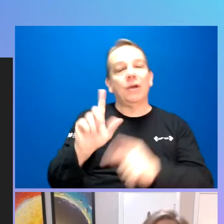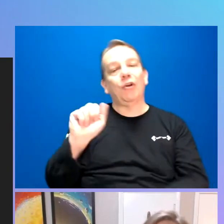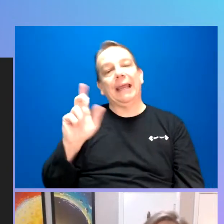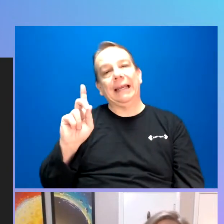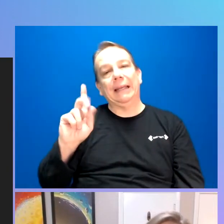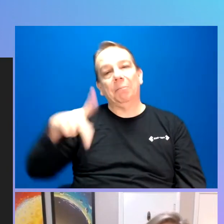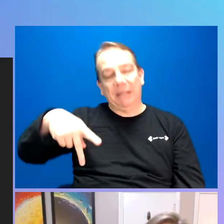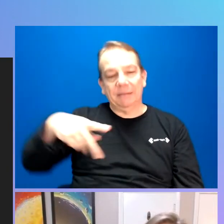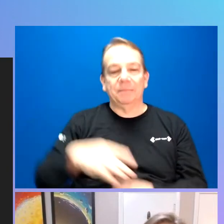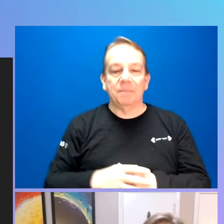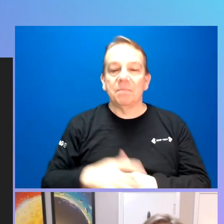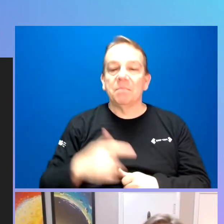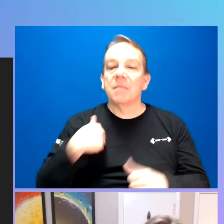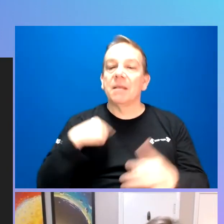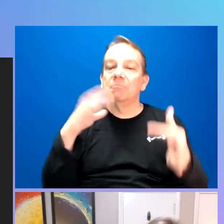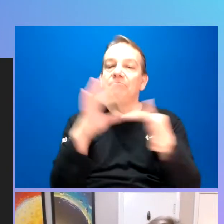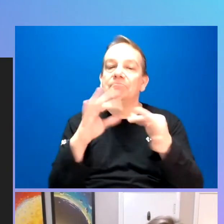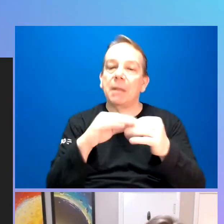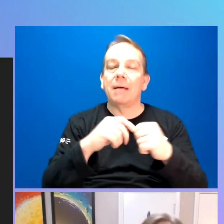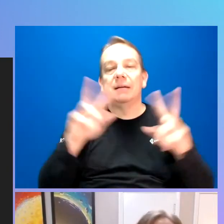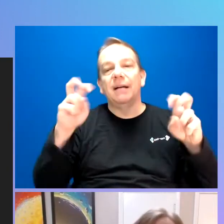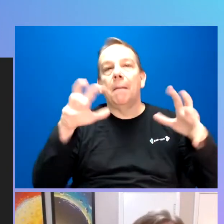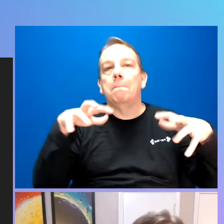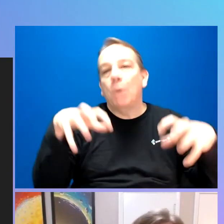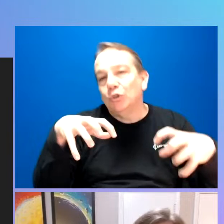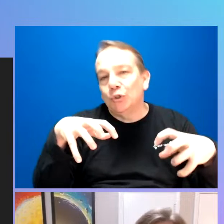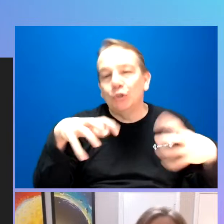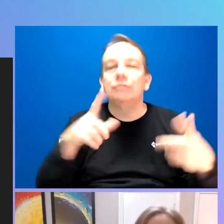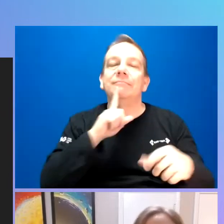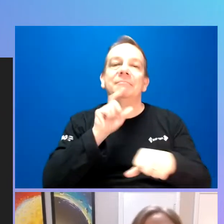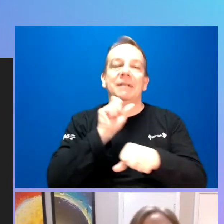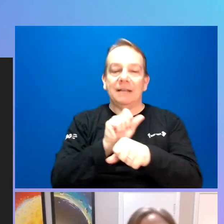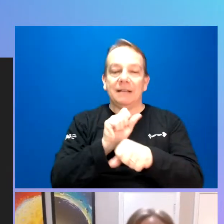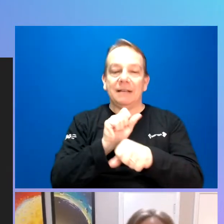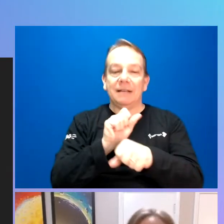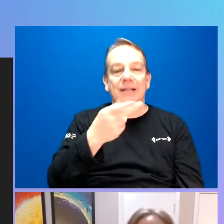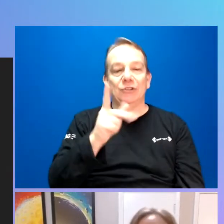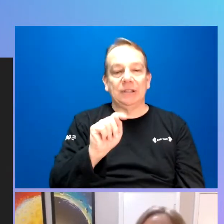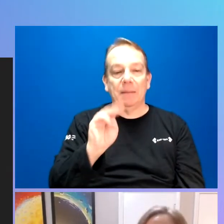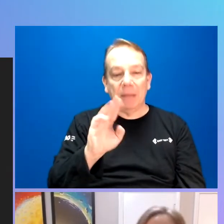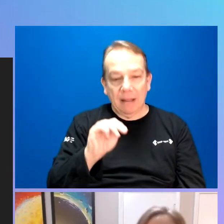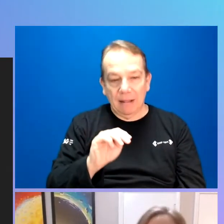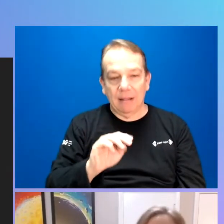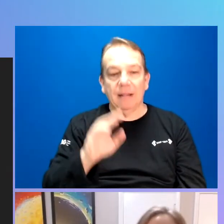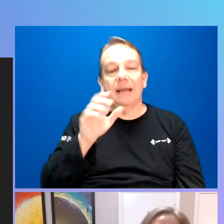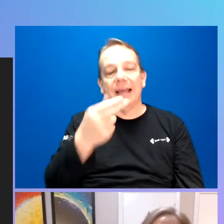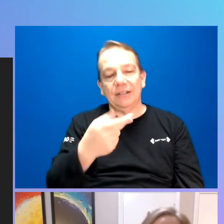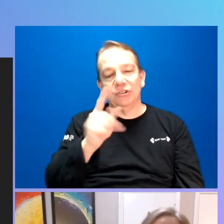little bit about monsters and HTML. In the session titled Aria